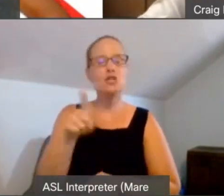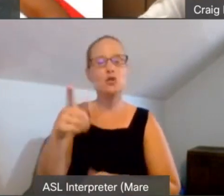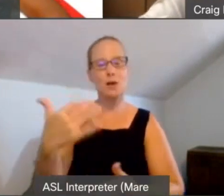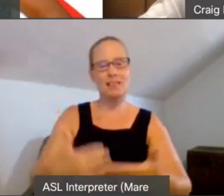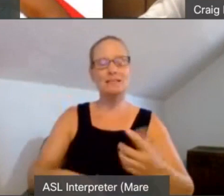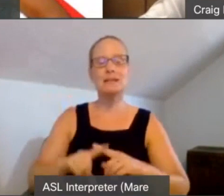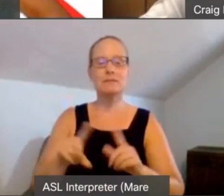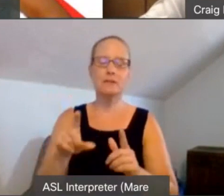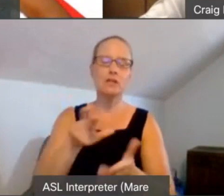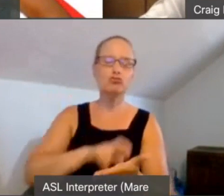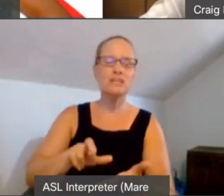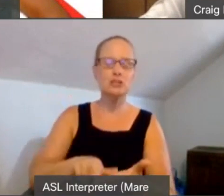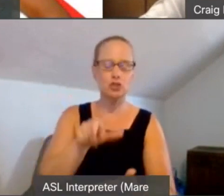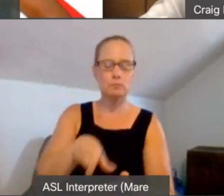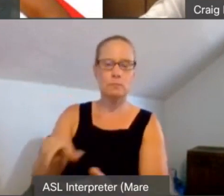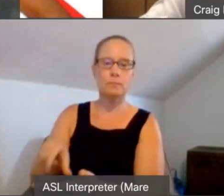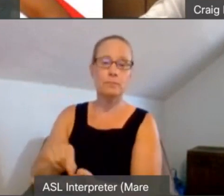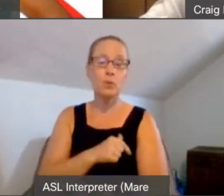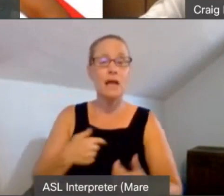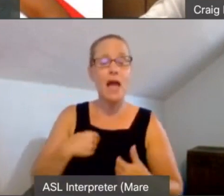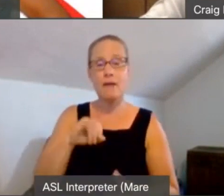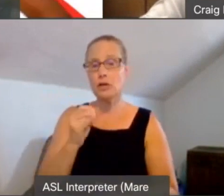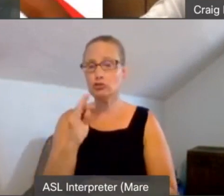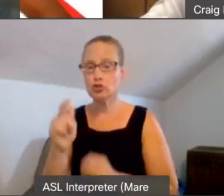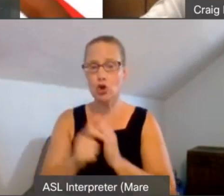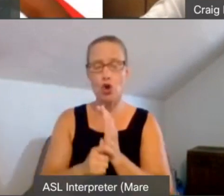have a journal called the Journal for Advancing Justice.